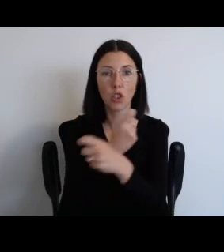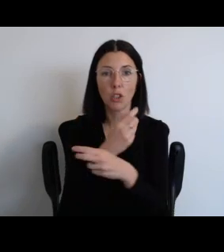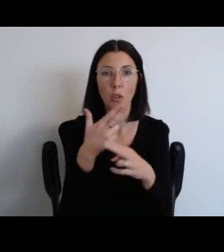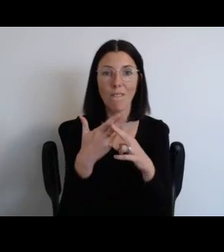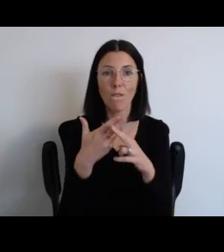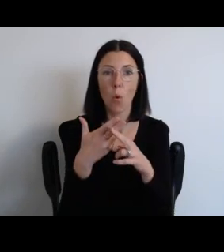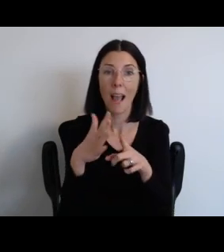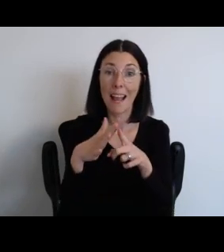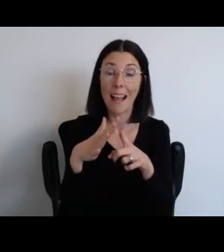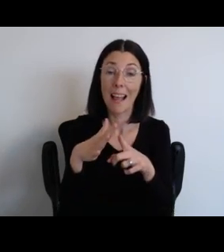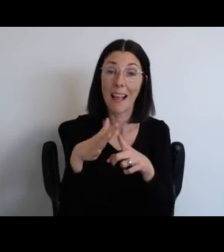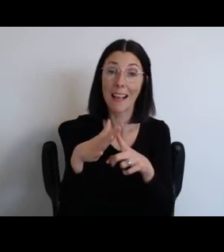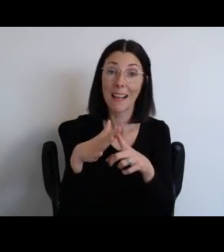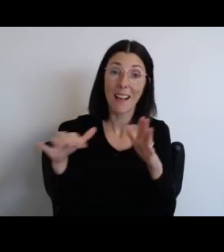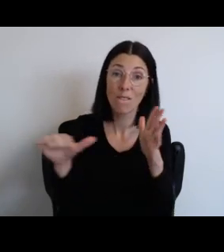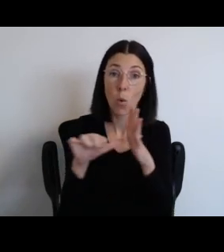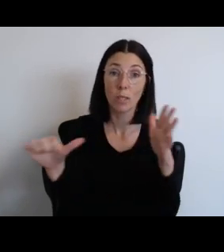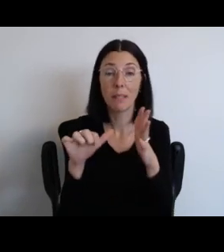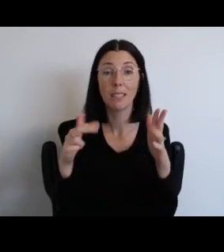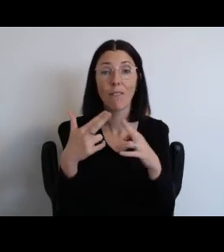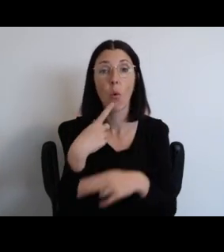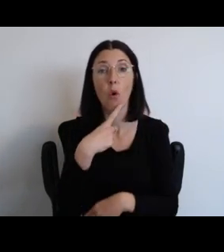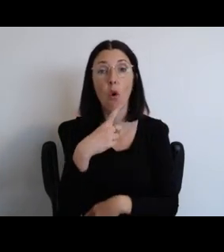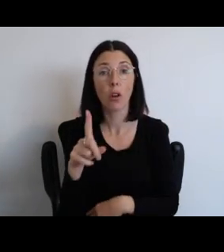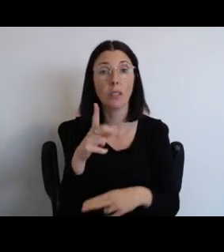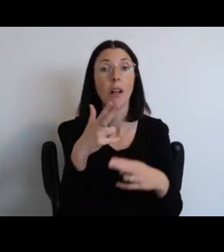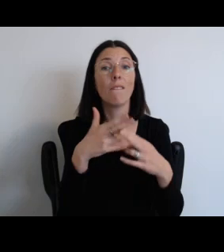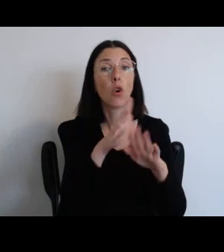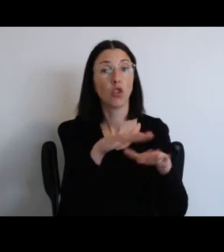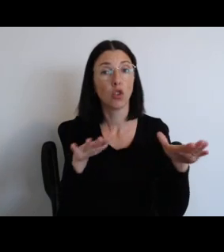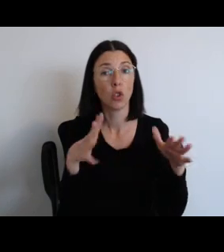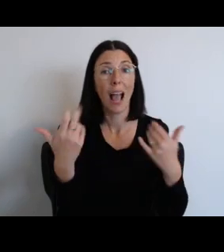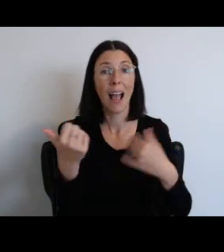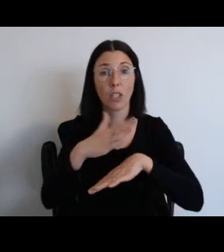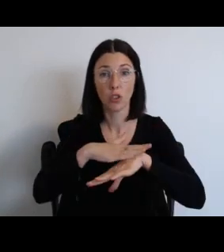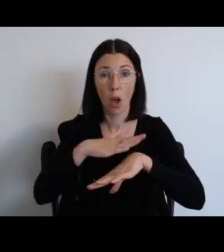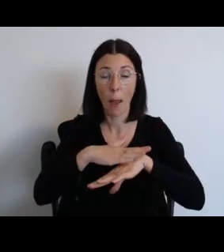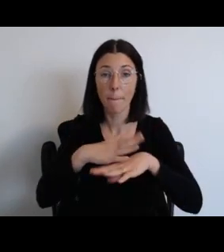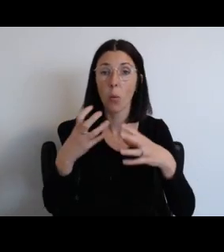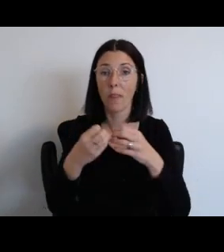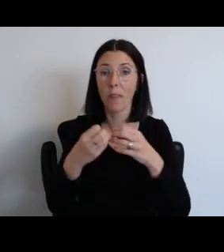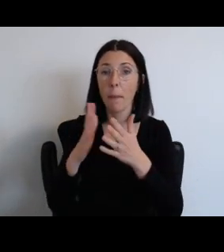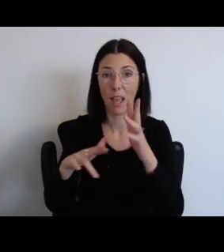for children to be time with essentially it makes um clear that there are some